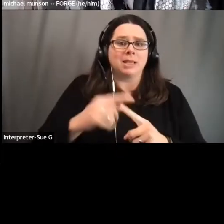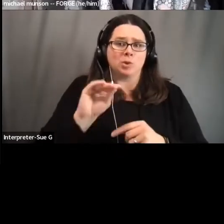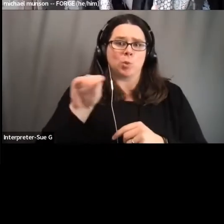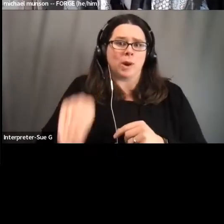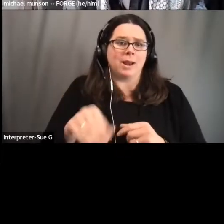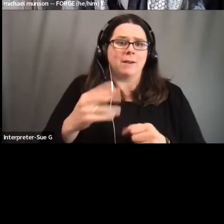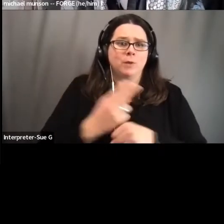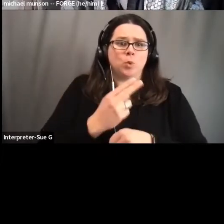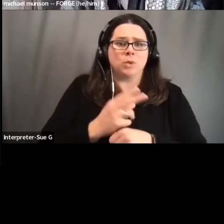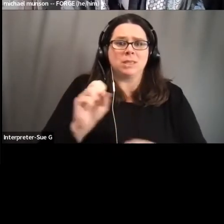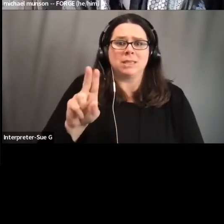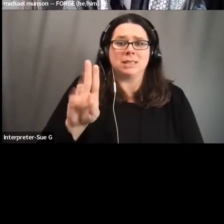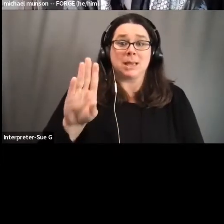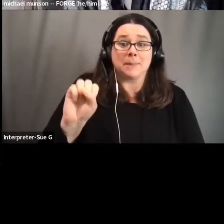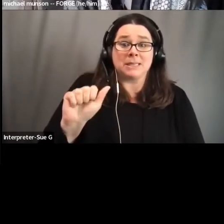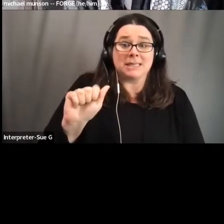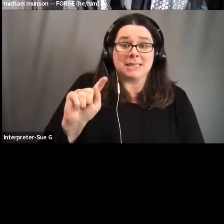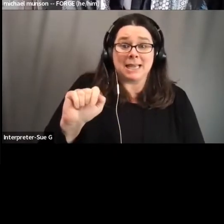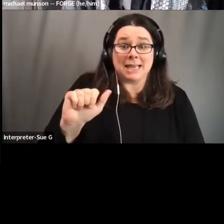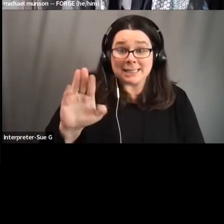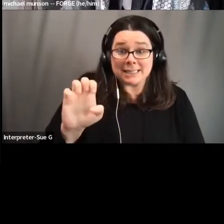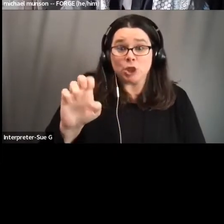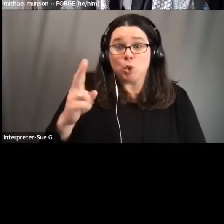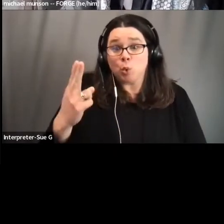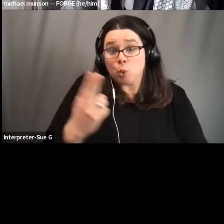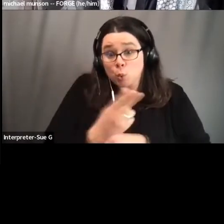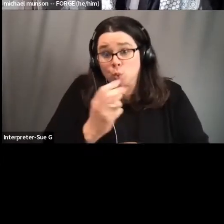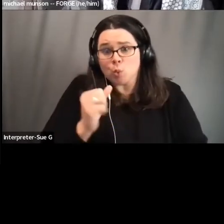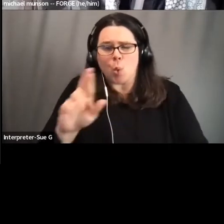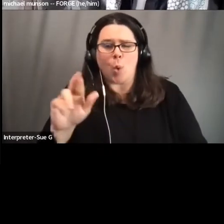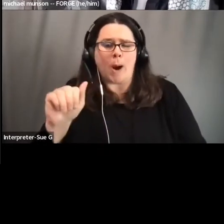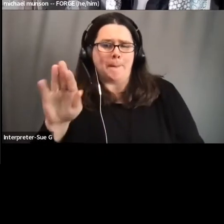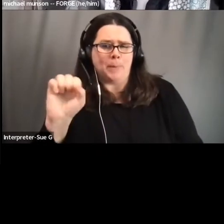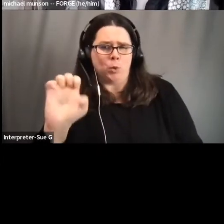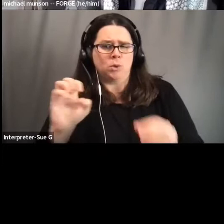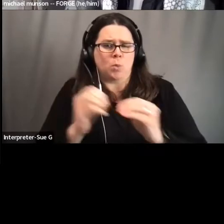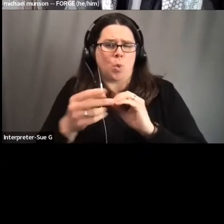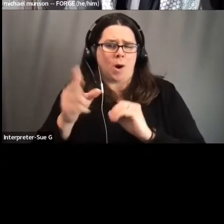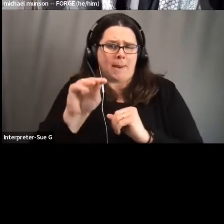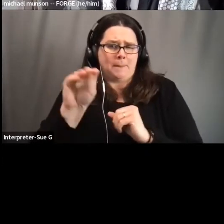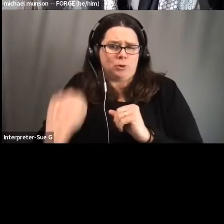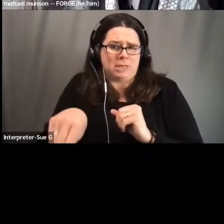substance use or abuse that happens more frequently among trans folks than non-trans folks.